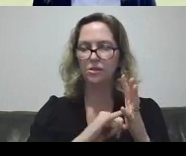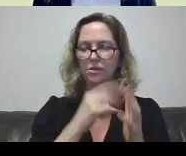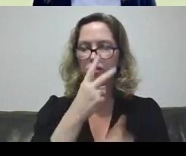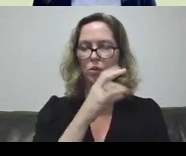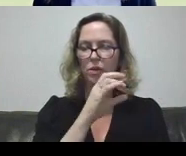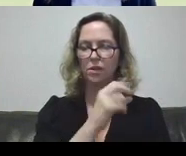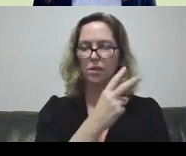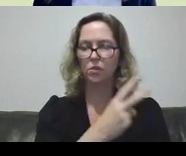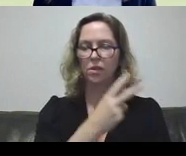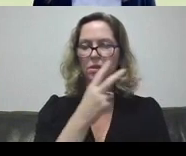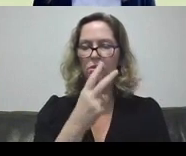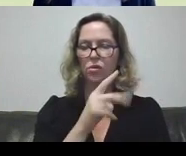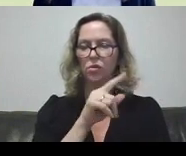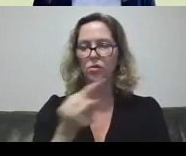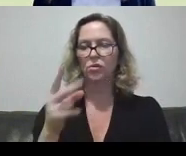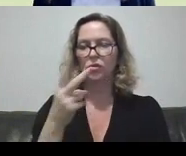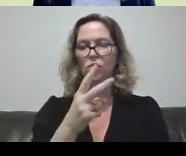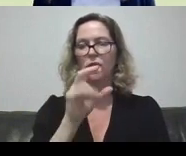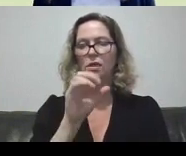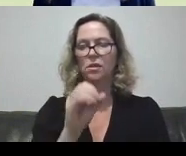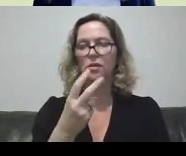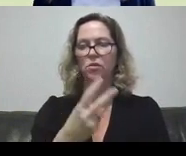determining things like how much should you pay an independent